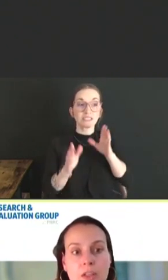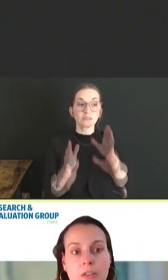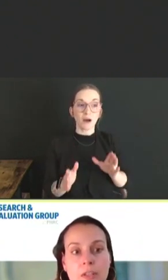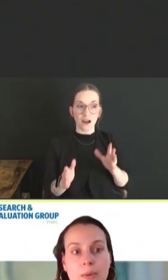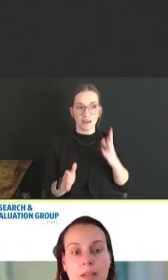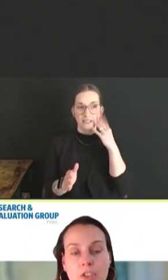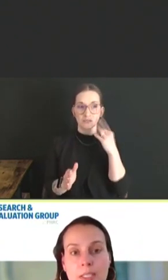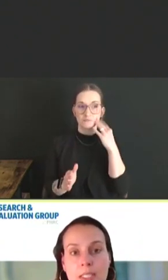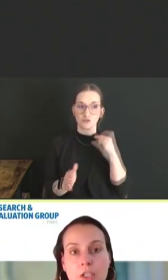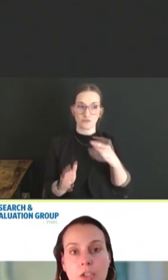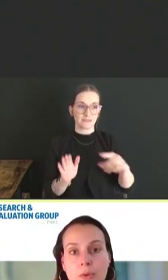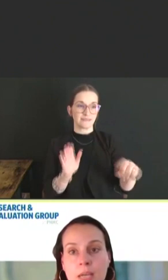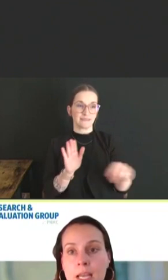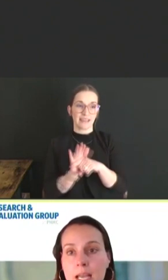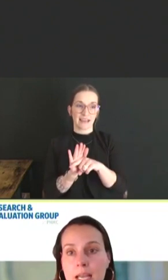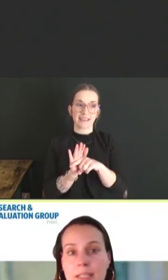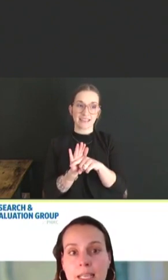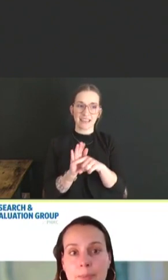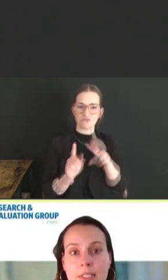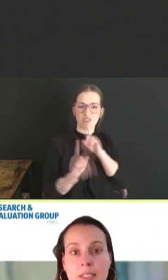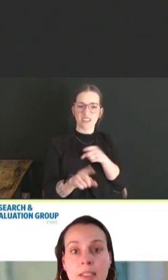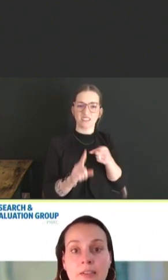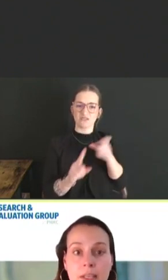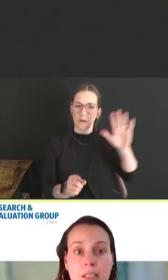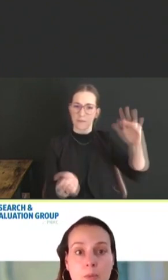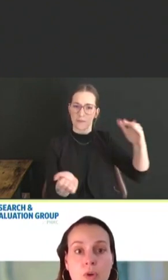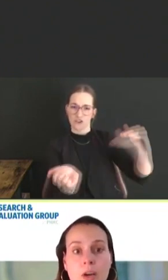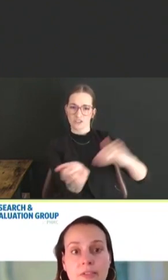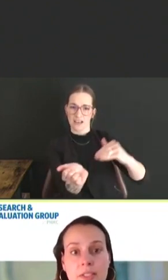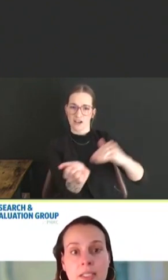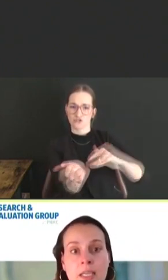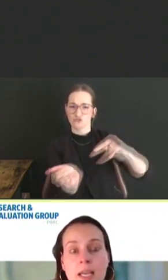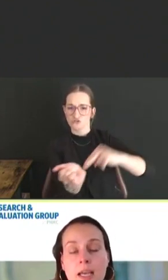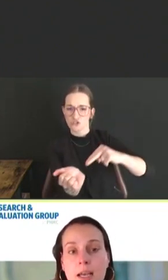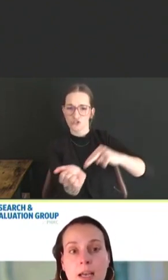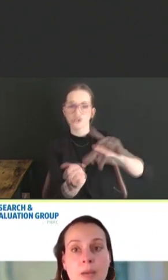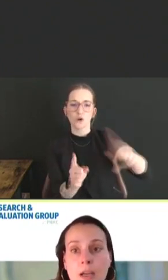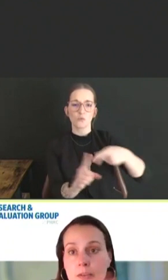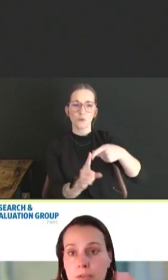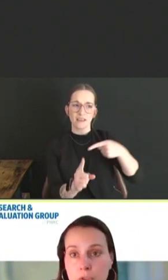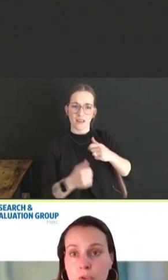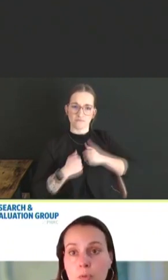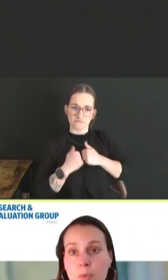they learned they were LGBTQ and this happened significantly more often among certain groups